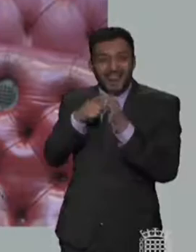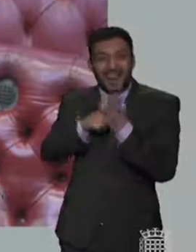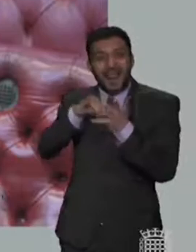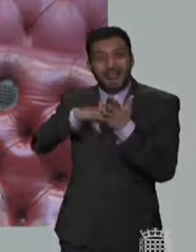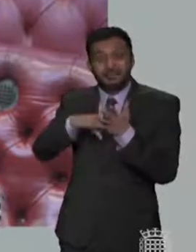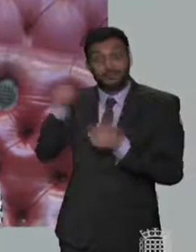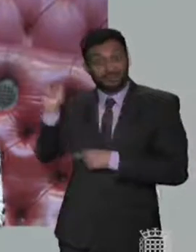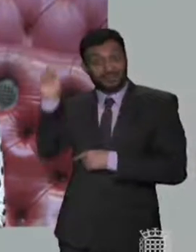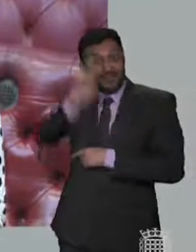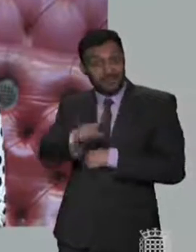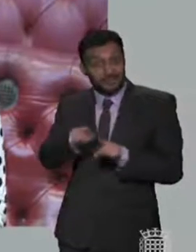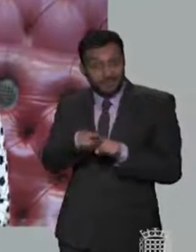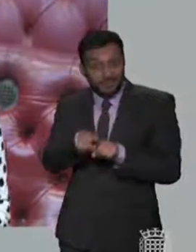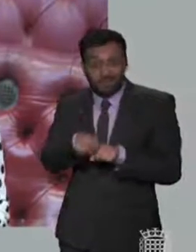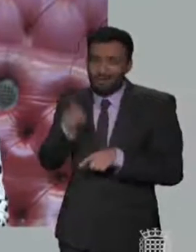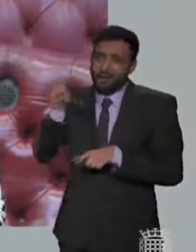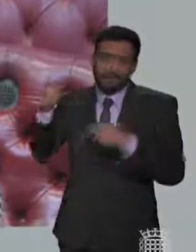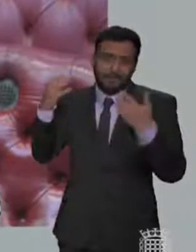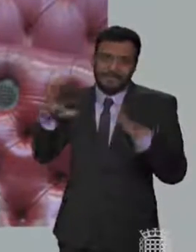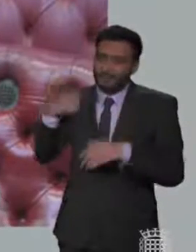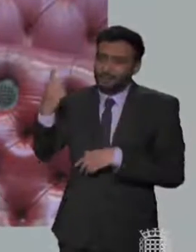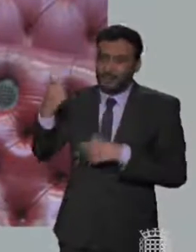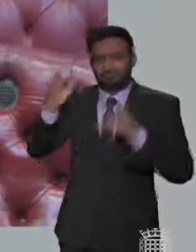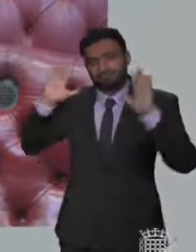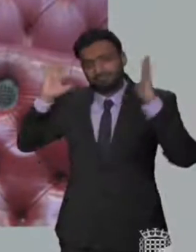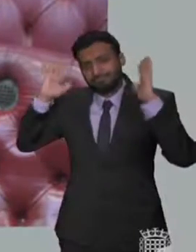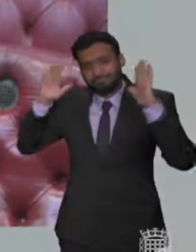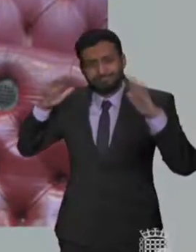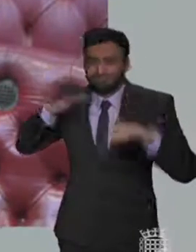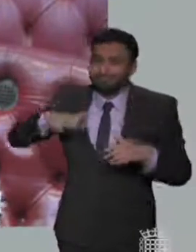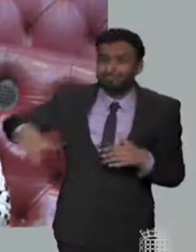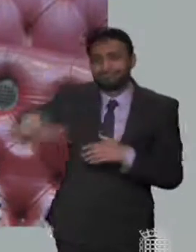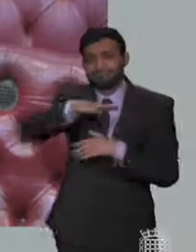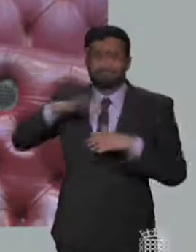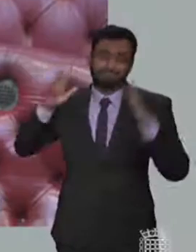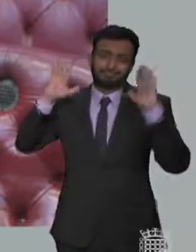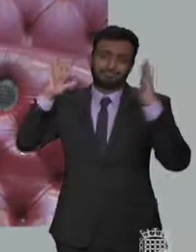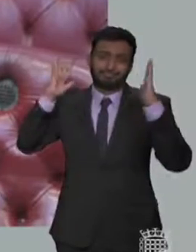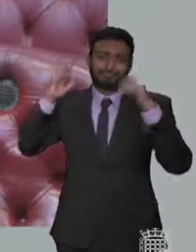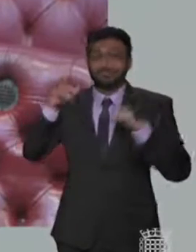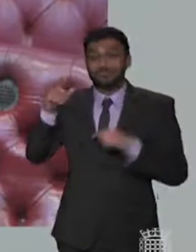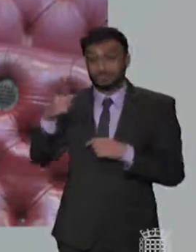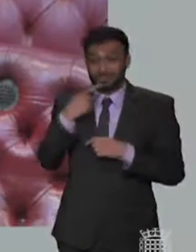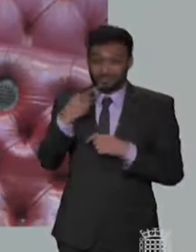and she praised the turnout and told the crowd this is what the deaf community is all about